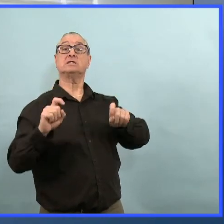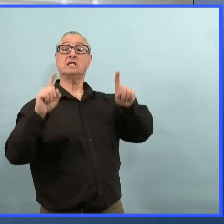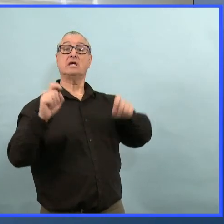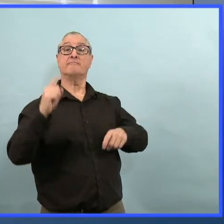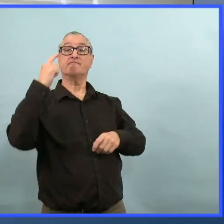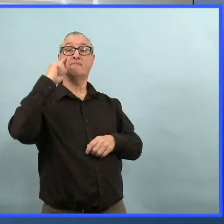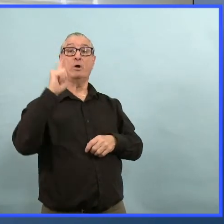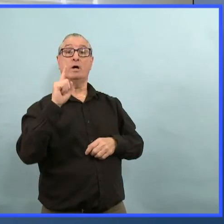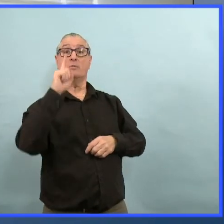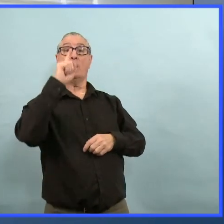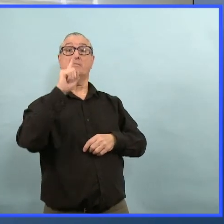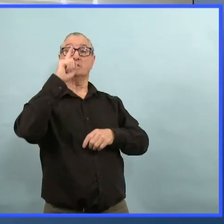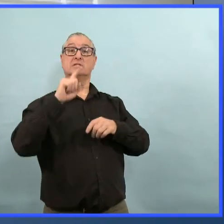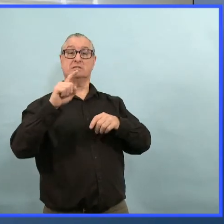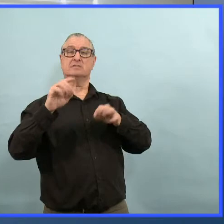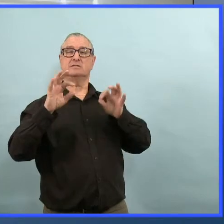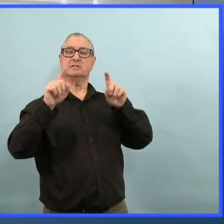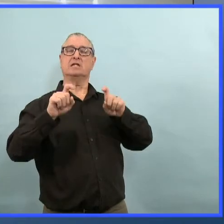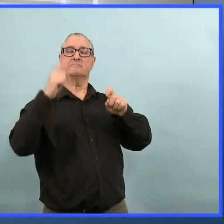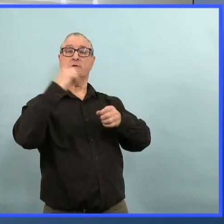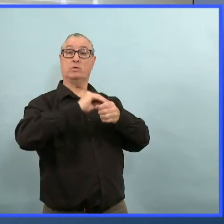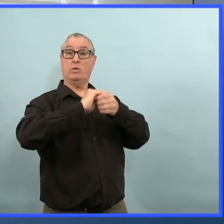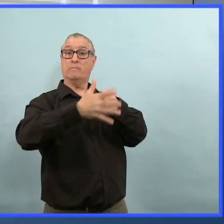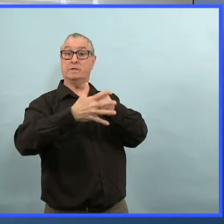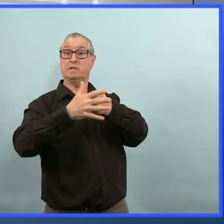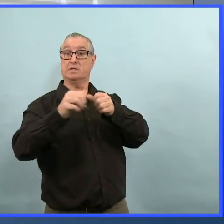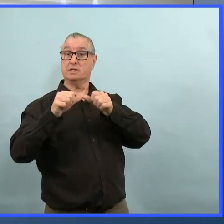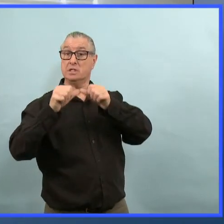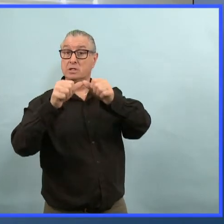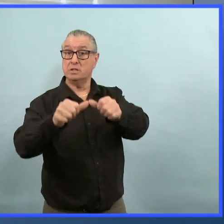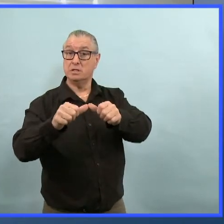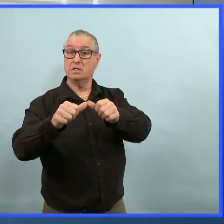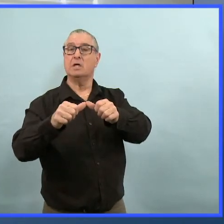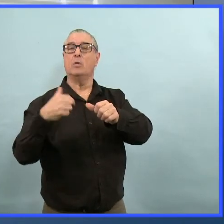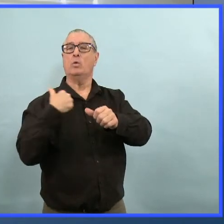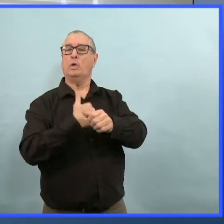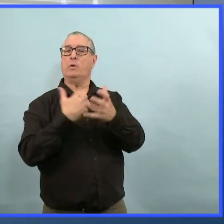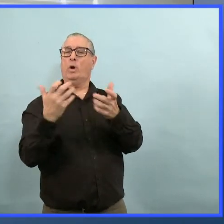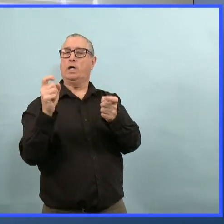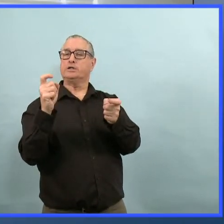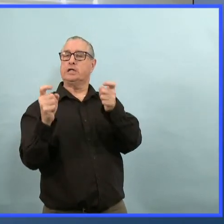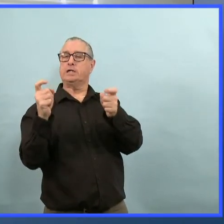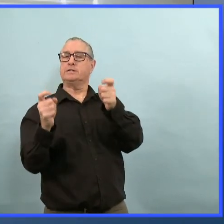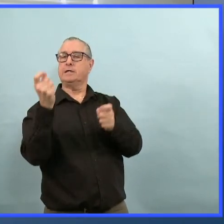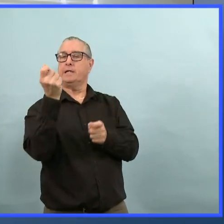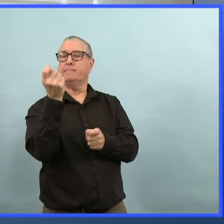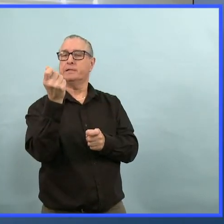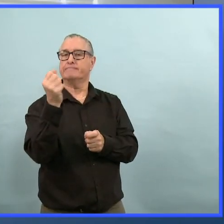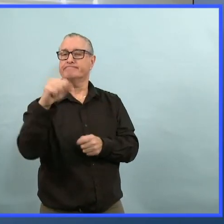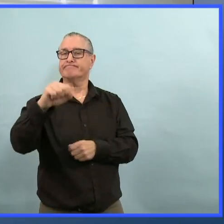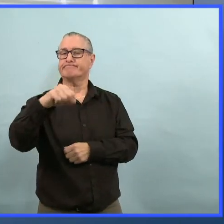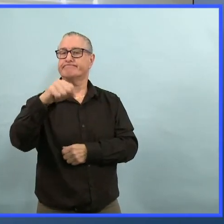strategy evolve and so we really are moving towards testing for clinical purposes so